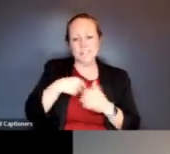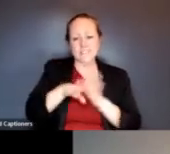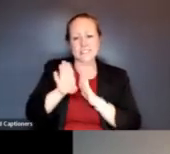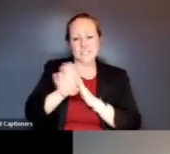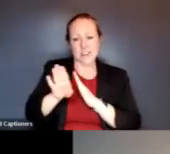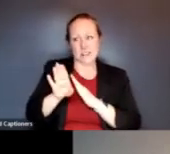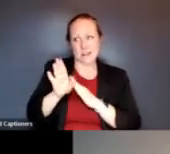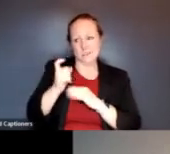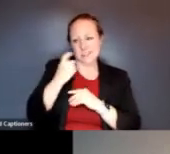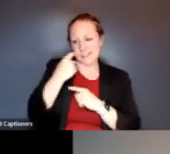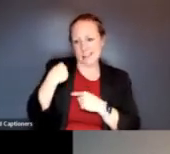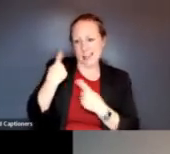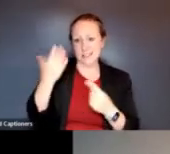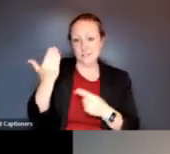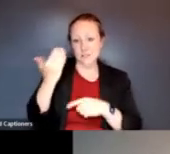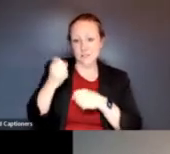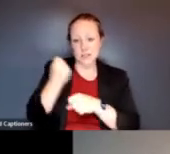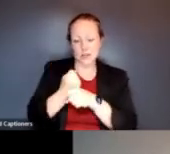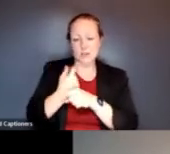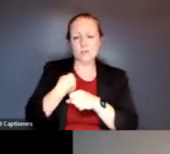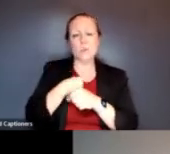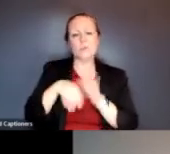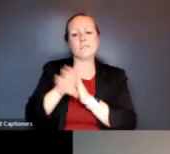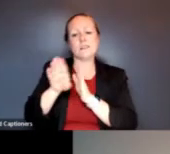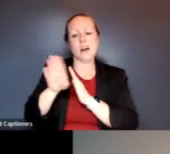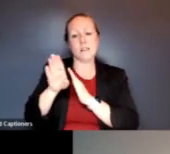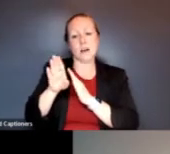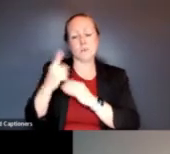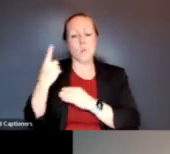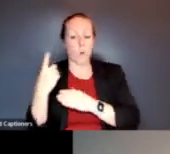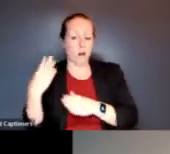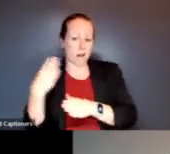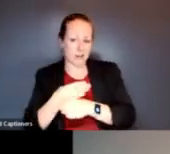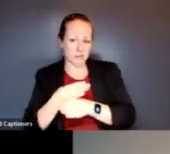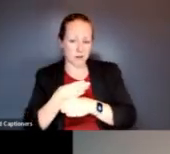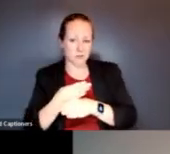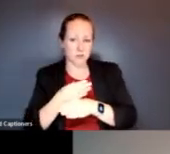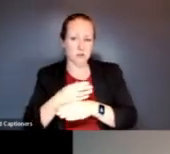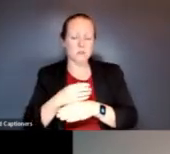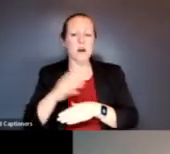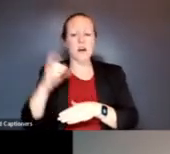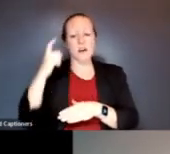last 15 years, we have developed one intervention a cognitive behavioral intervention for post